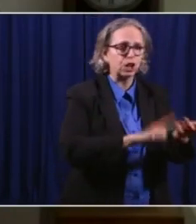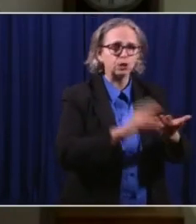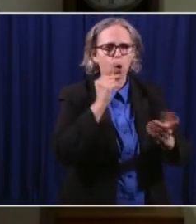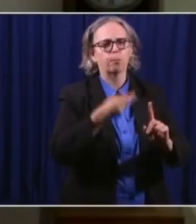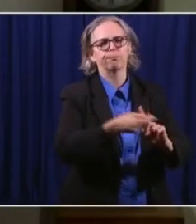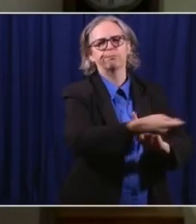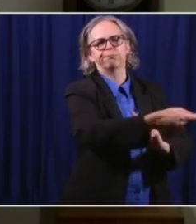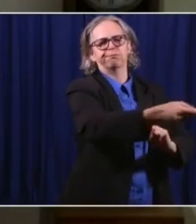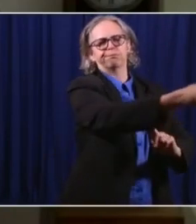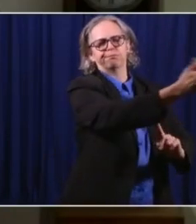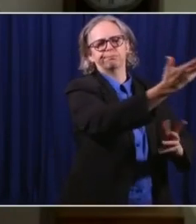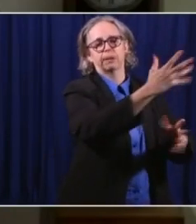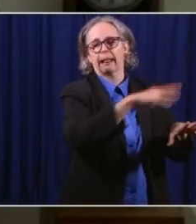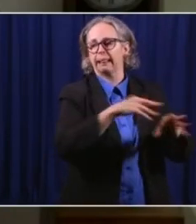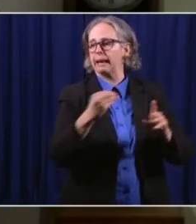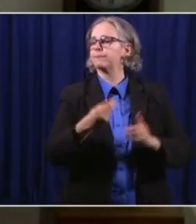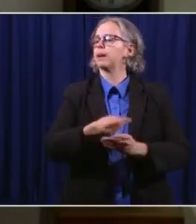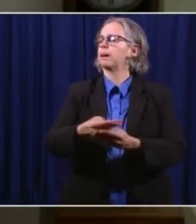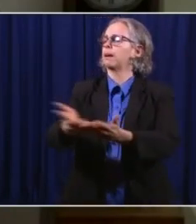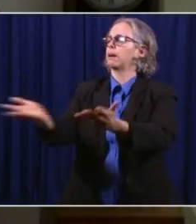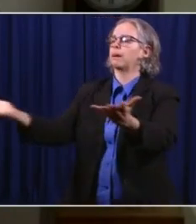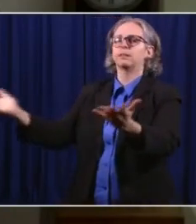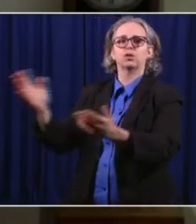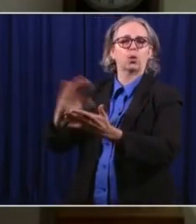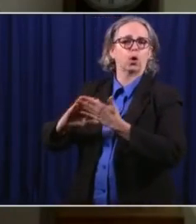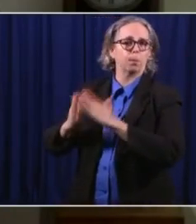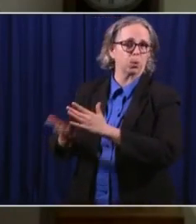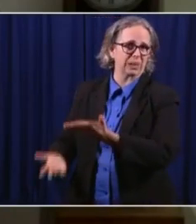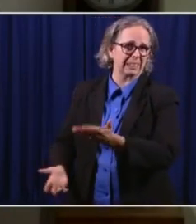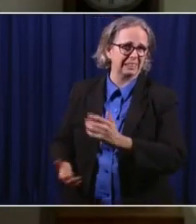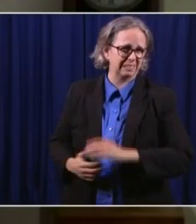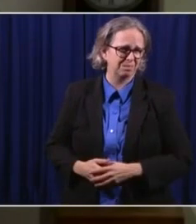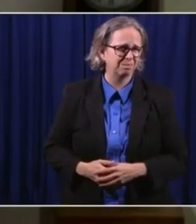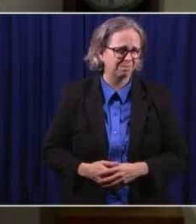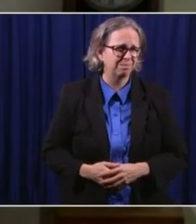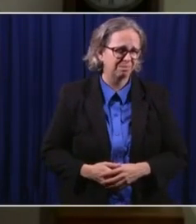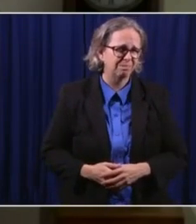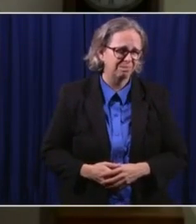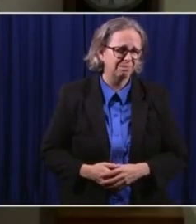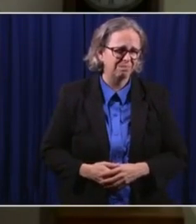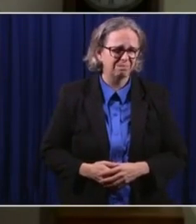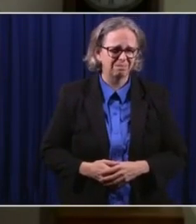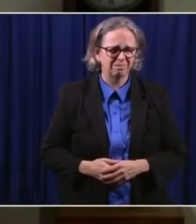THE FACILITY, PEOPLE WHO WORK THERE THEY CAN TRANSMIT THE VIRUS WHICH THEN TRANSLATES TO COMMUNITY SPREAD. SO WE CAN GO BACK AND OBVIOUSLY